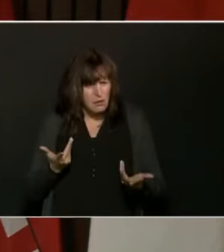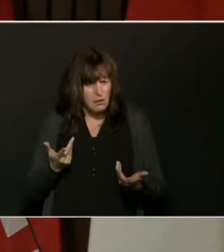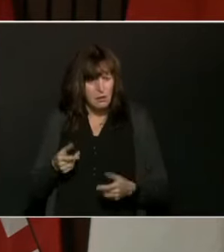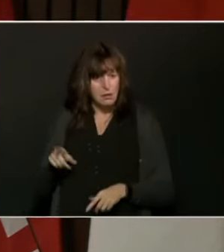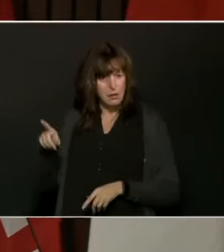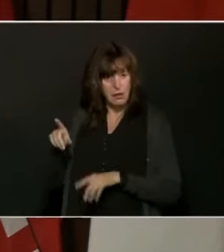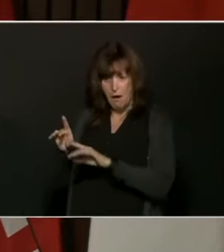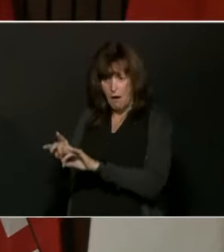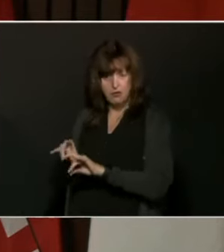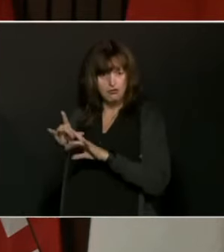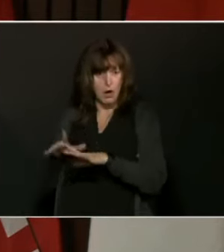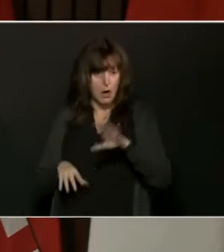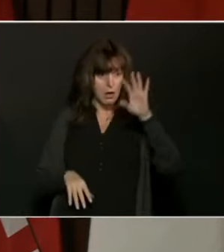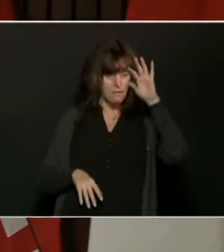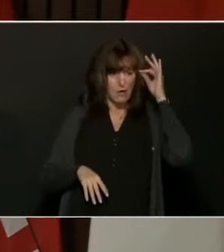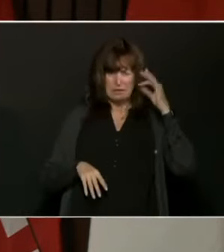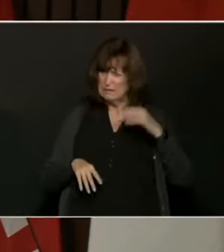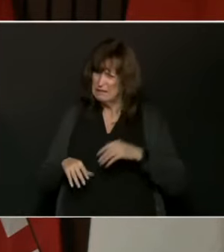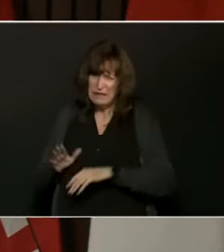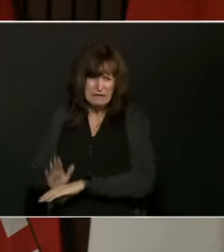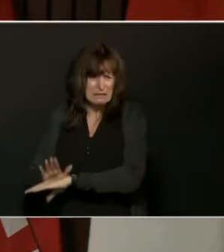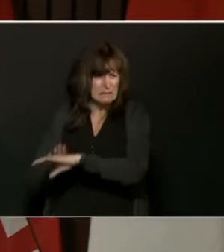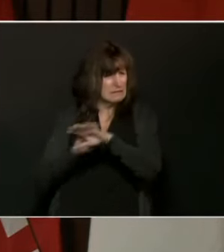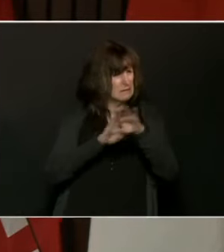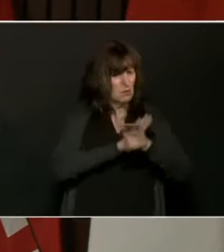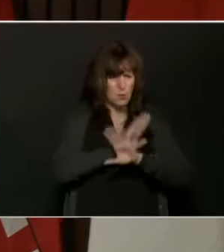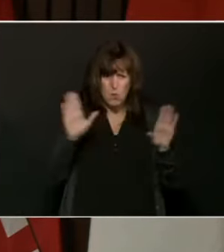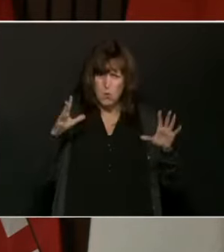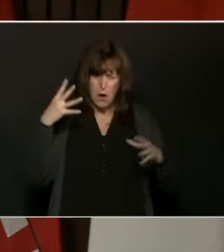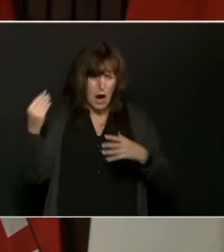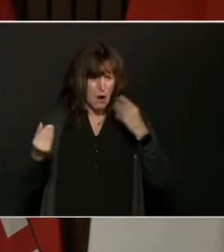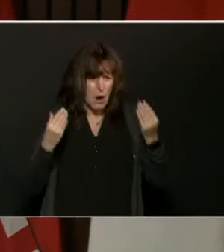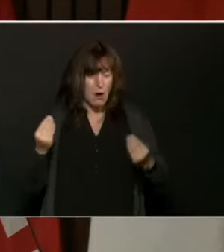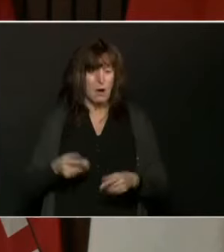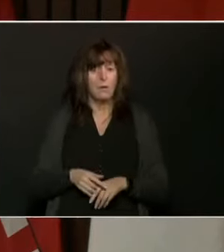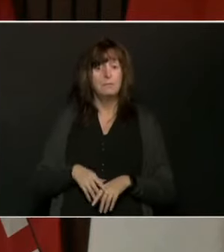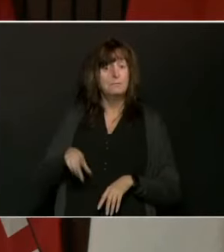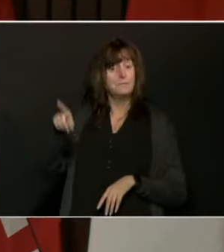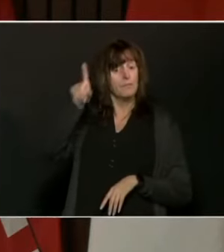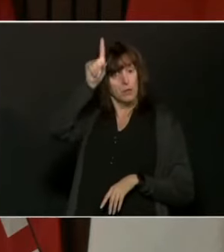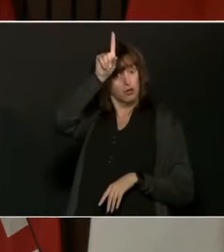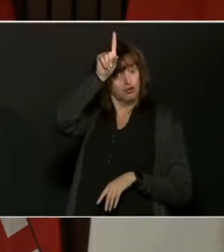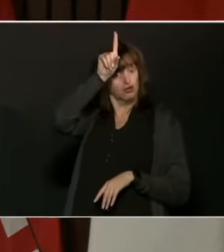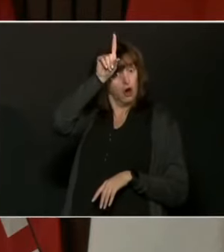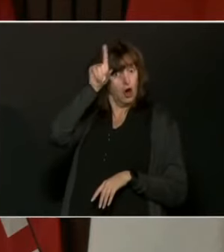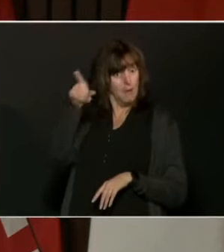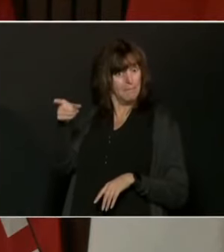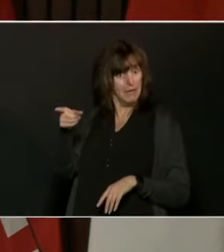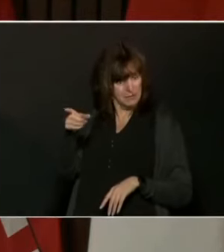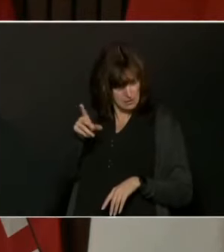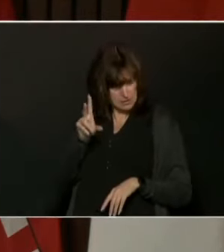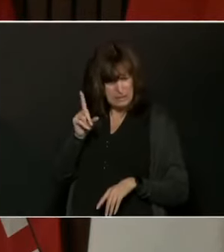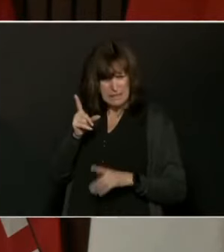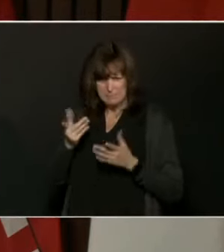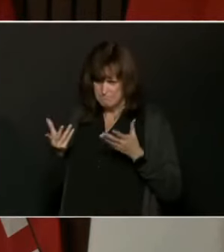THERE'S A LOT OF MOVEMENT, ALLOWED CONTACTS, A LOT OF EXCHANGE OR BOTH JURISDICTIONS WERE VERY CLEAR ABOUT